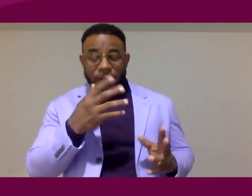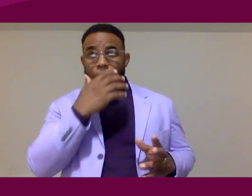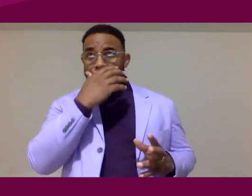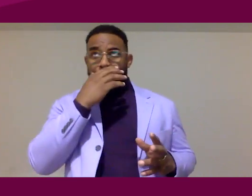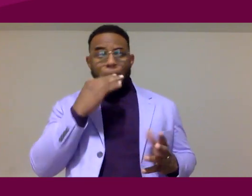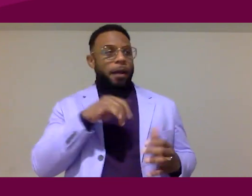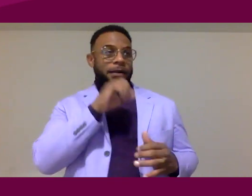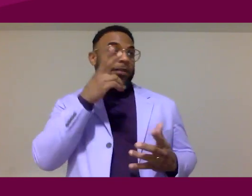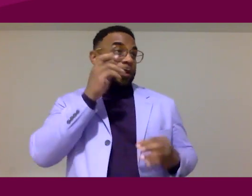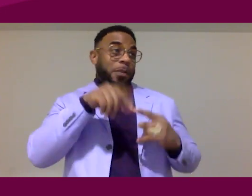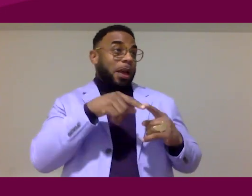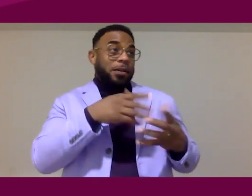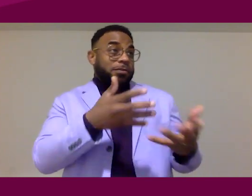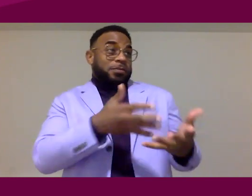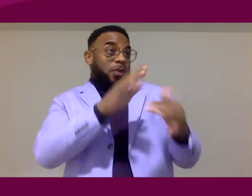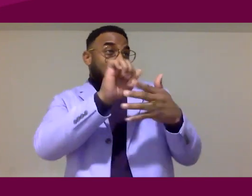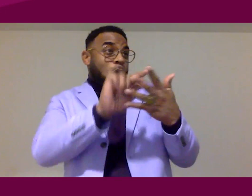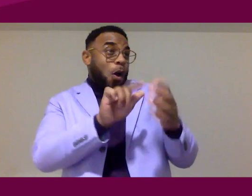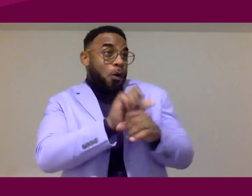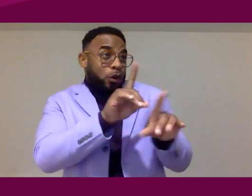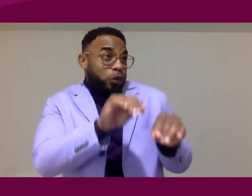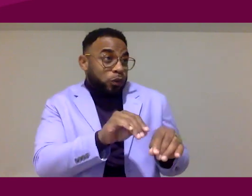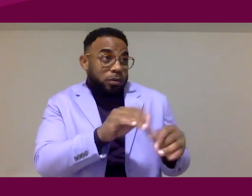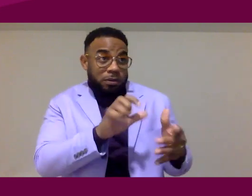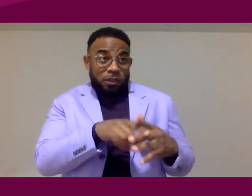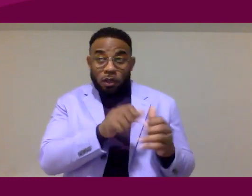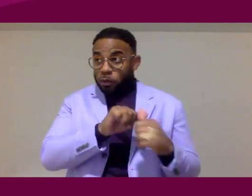And I would love to hear about all the work that you do. But let's start off with Deborah please.